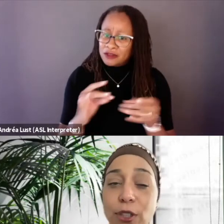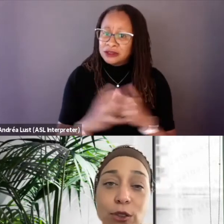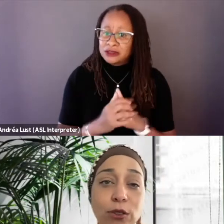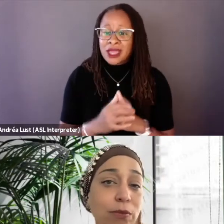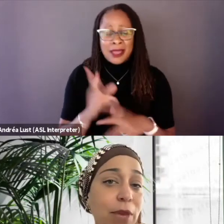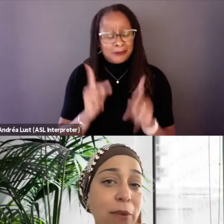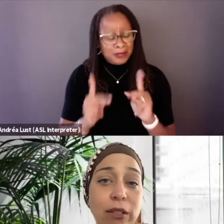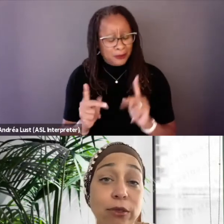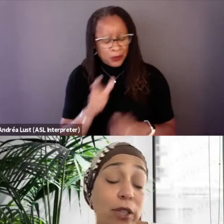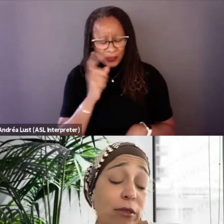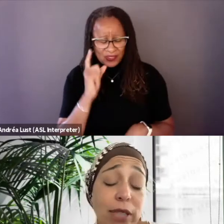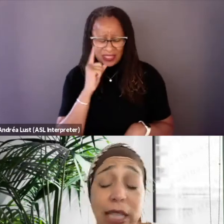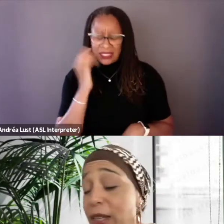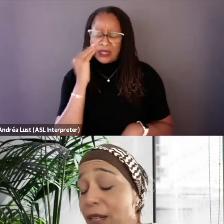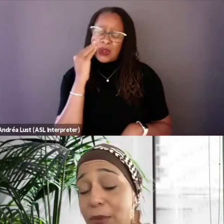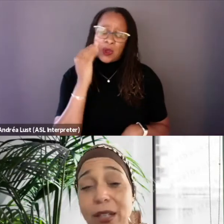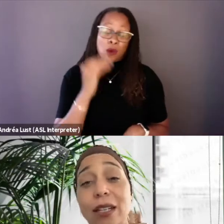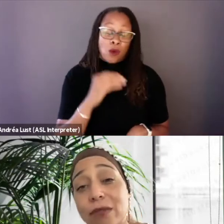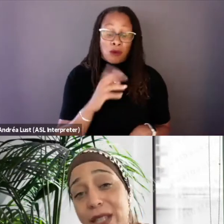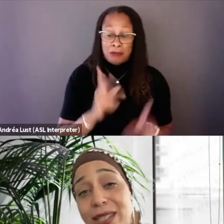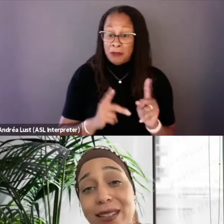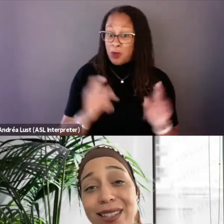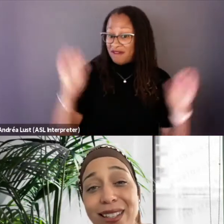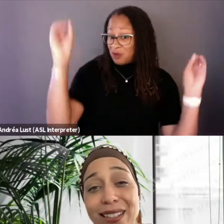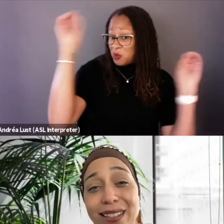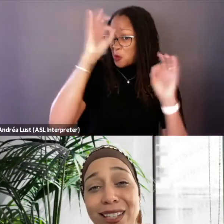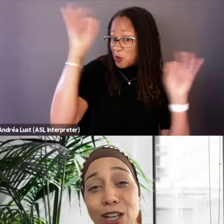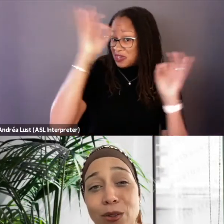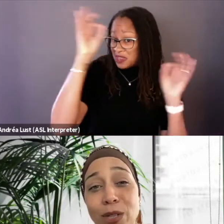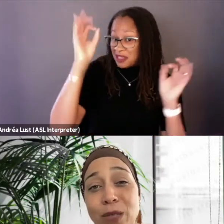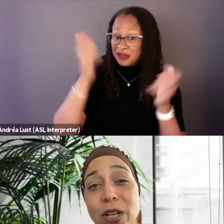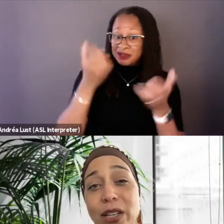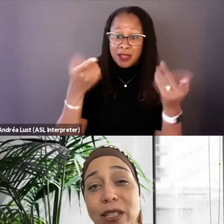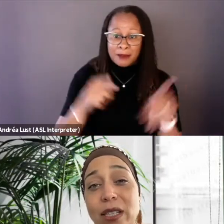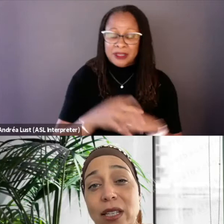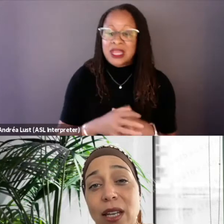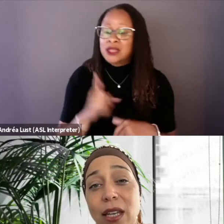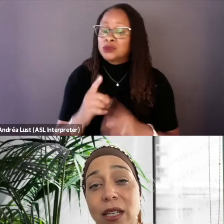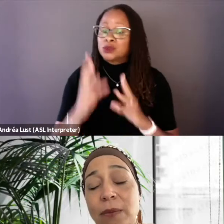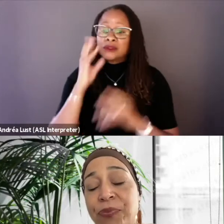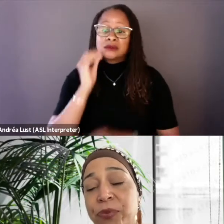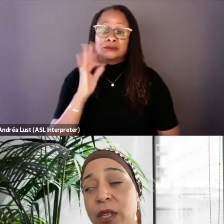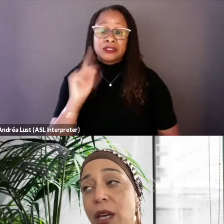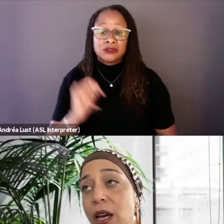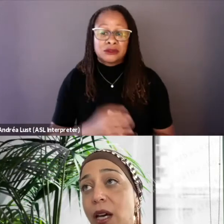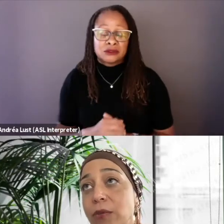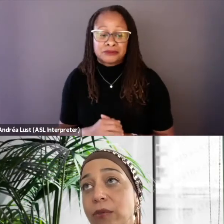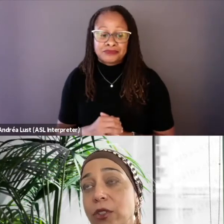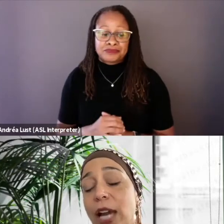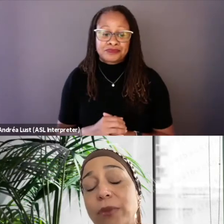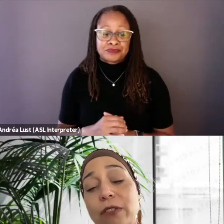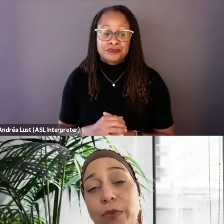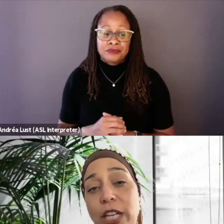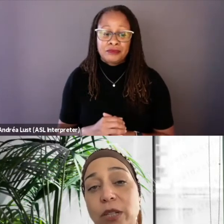folks who maybe don't know anything about any of this to, you know, experience this and grab the information,